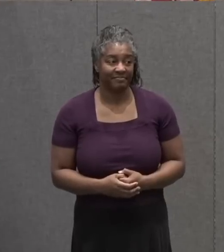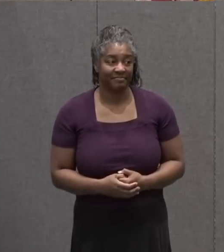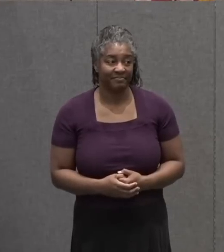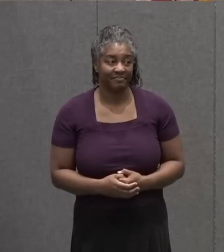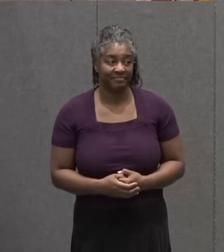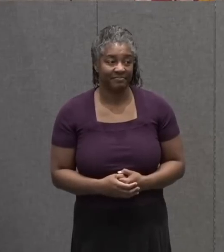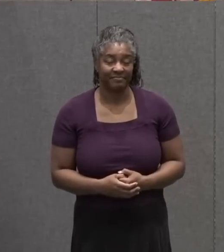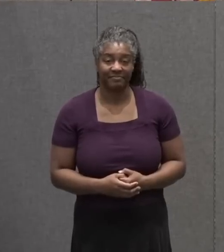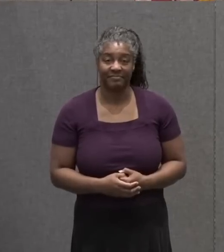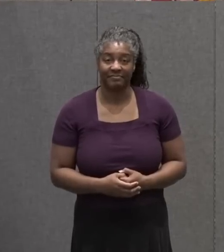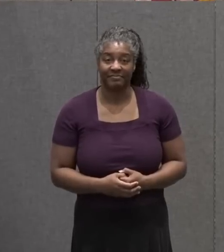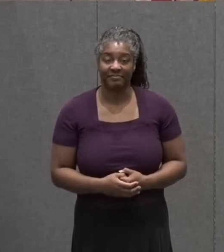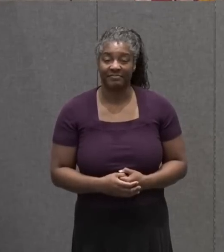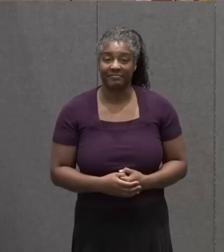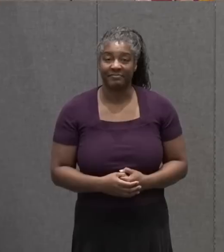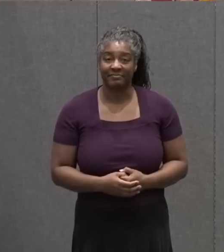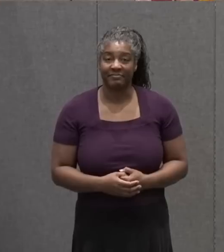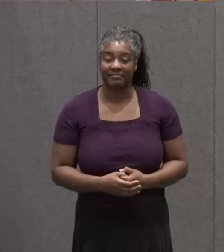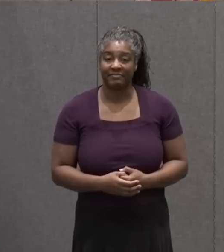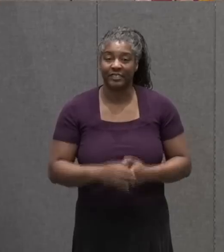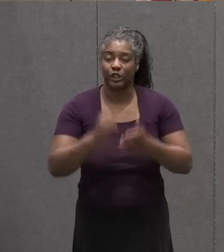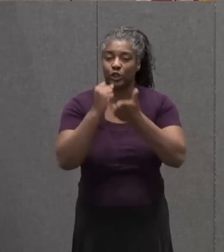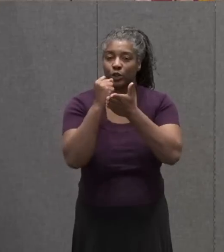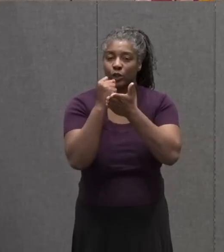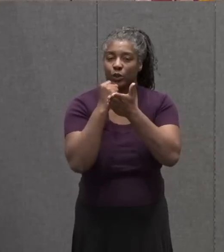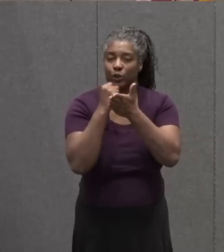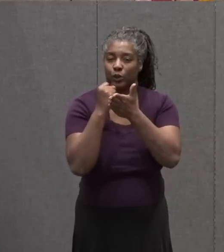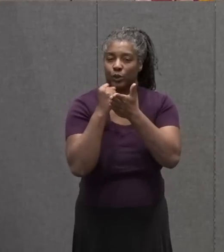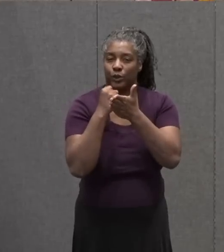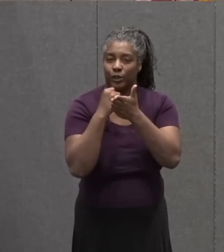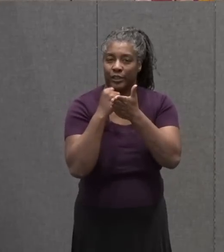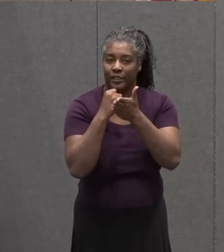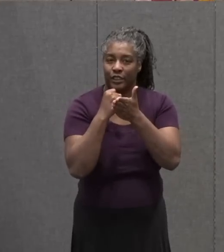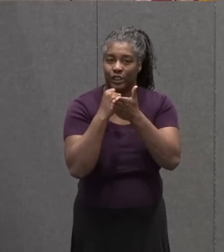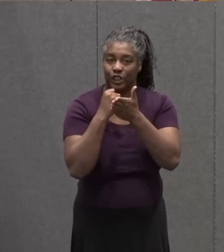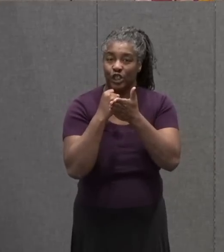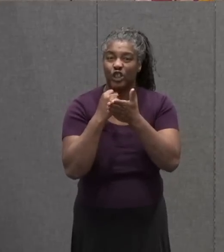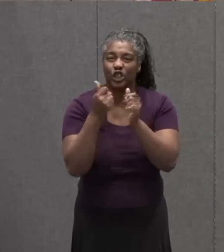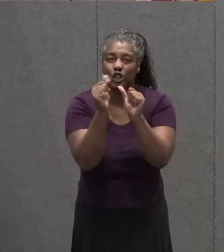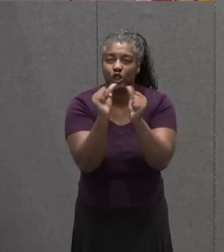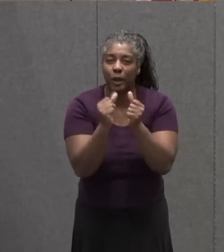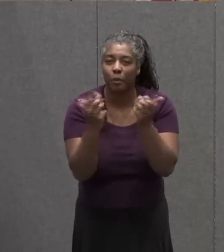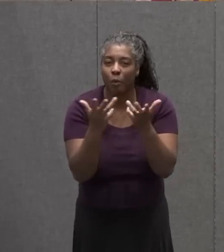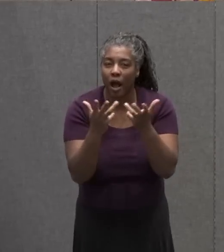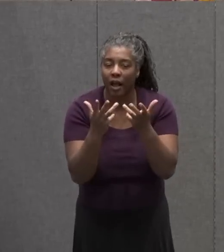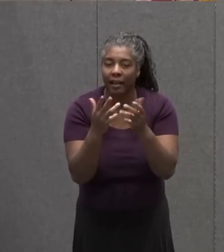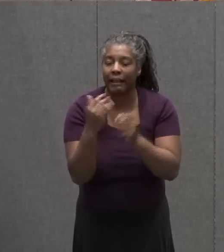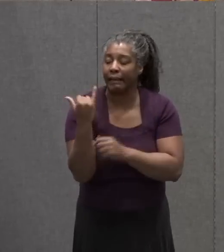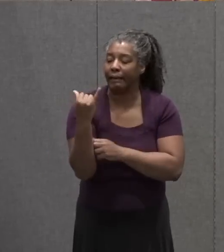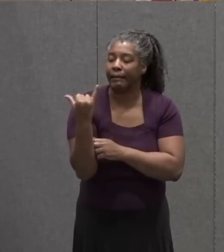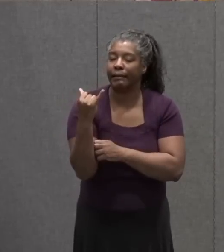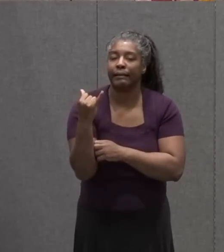eraser for our whiteboard. Okay, ready? We need to use our